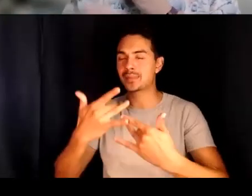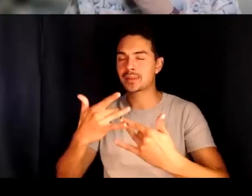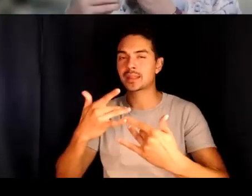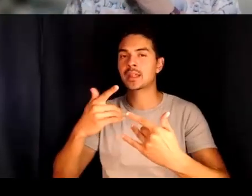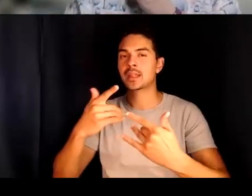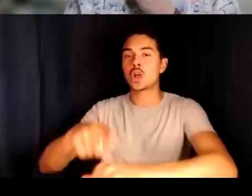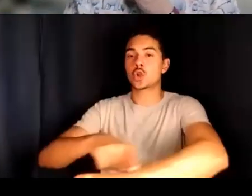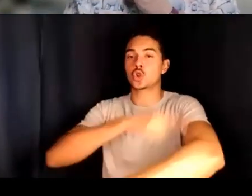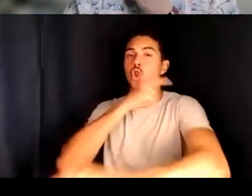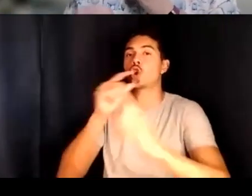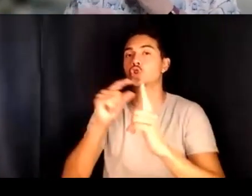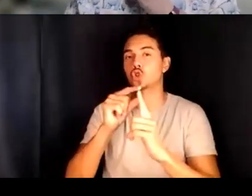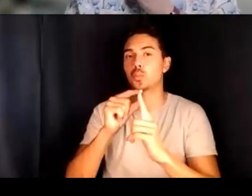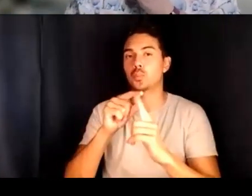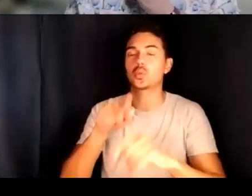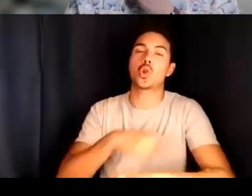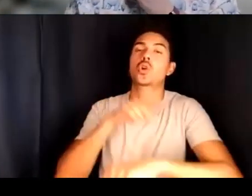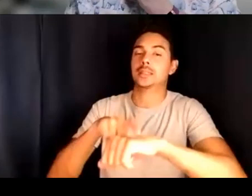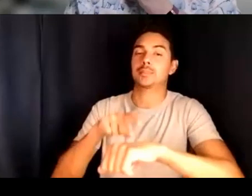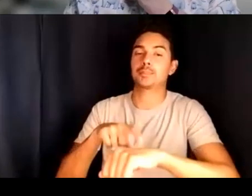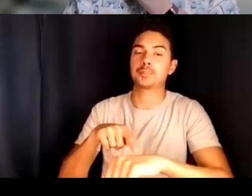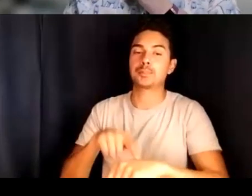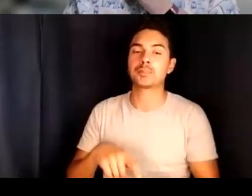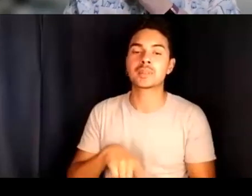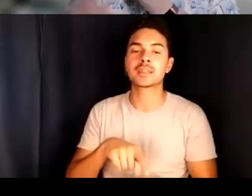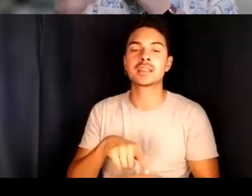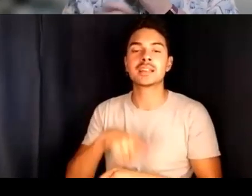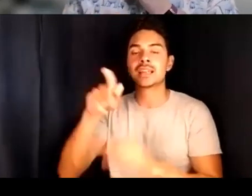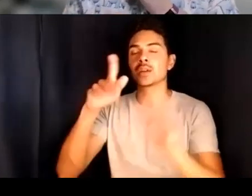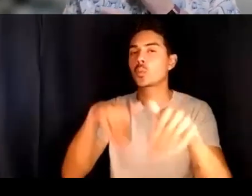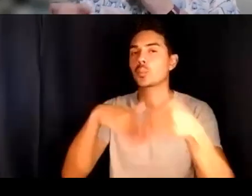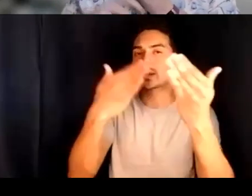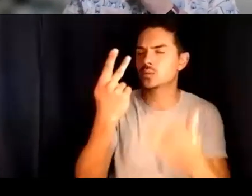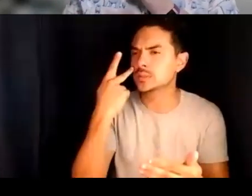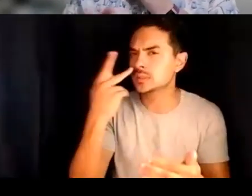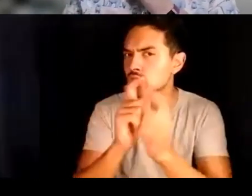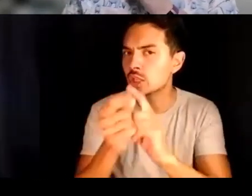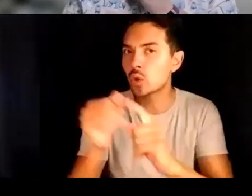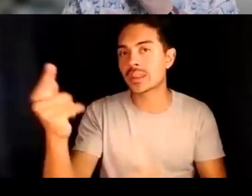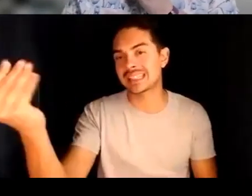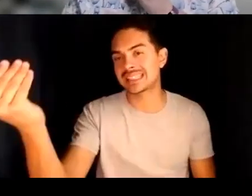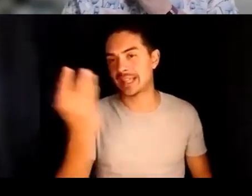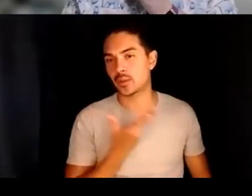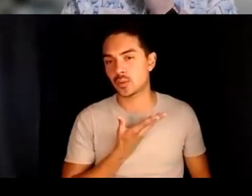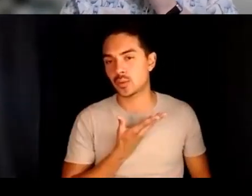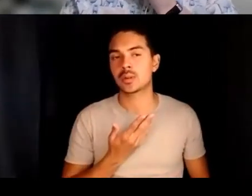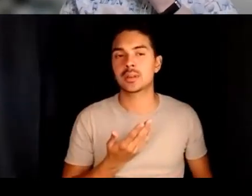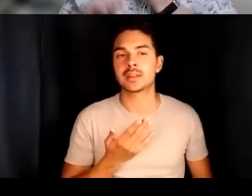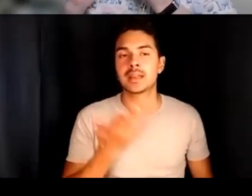or it might be something that somebody brings up to you either directly or indirectly.